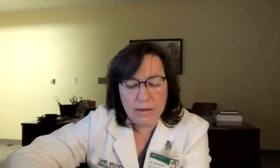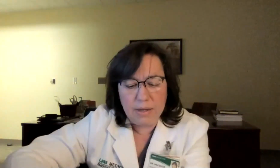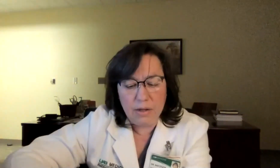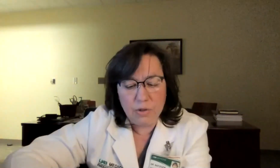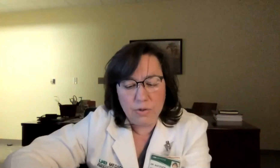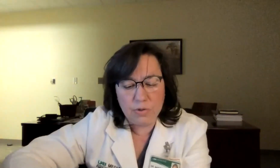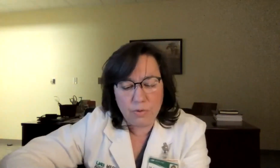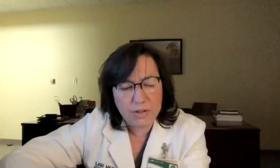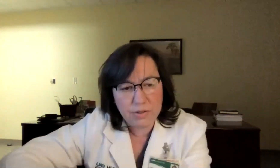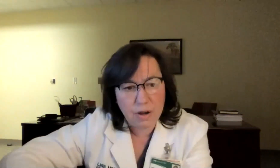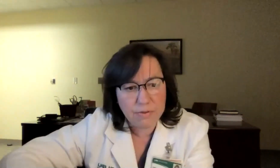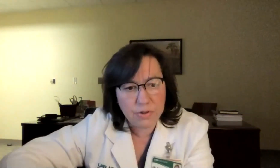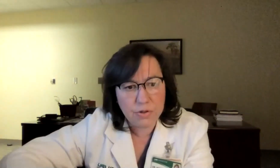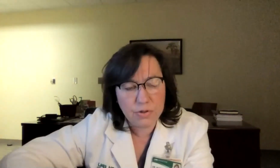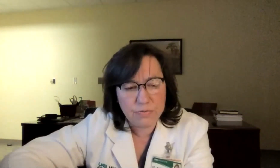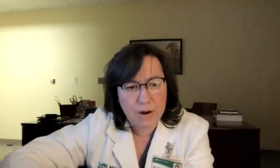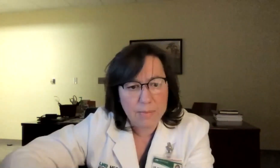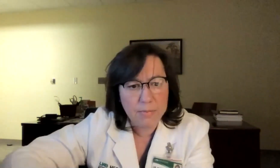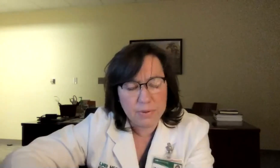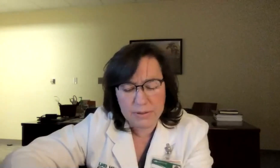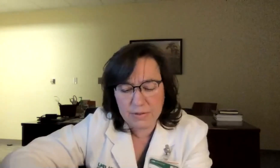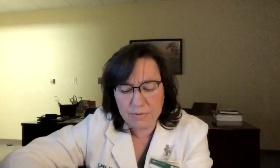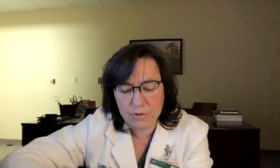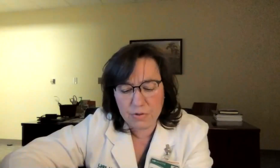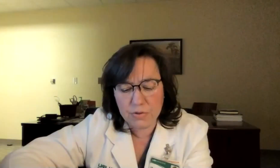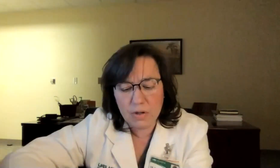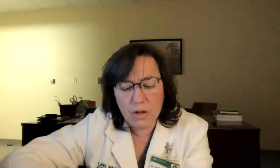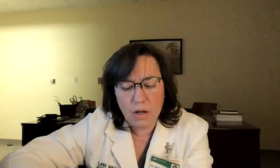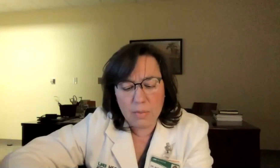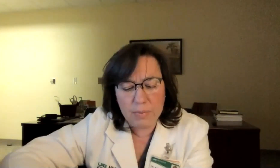it includes corrections officers firemen police officers people who